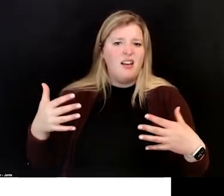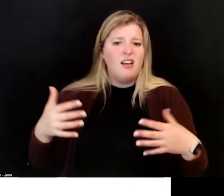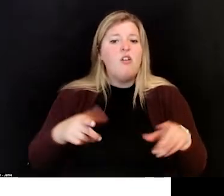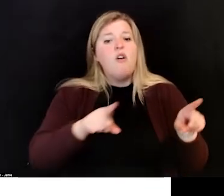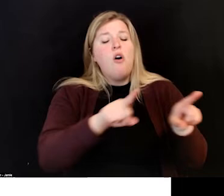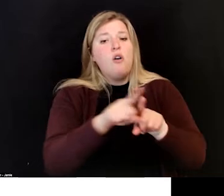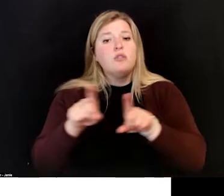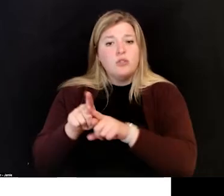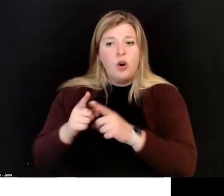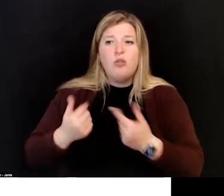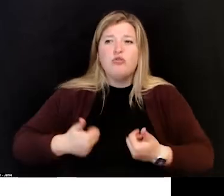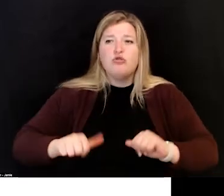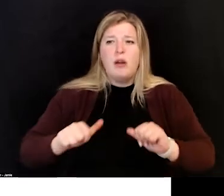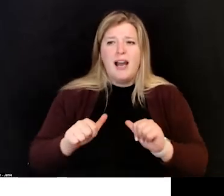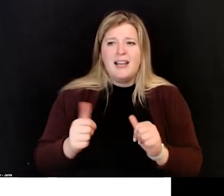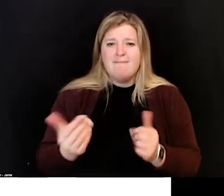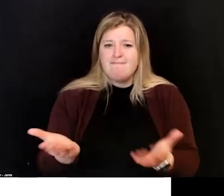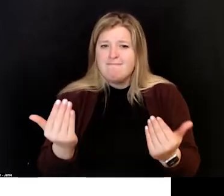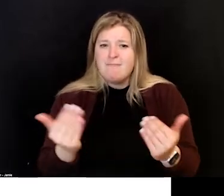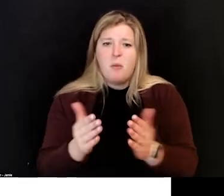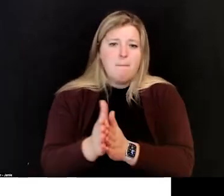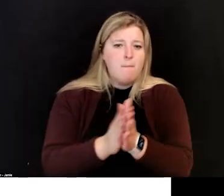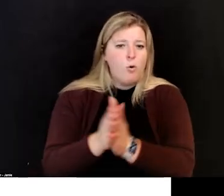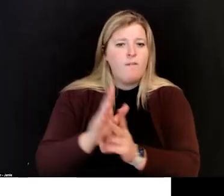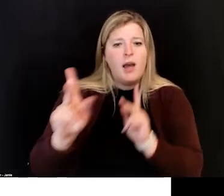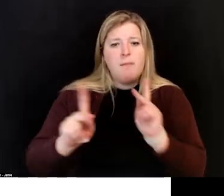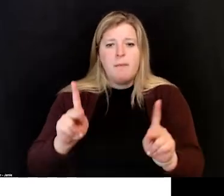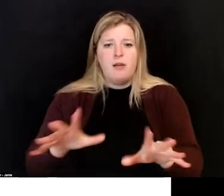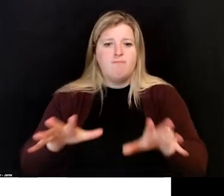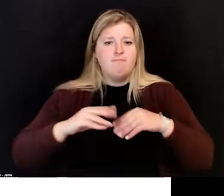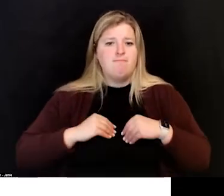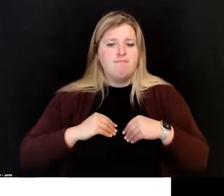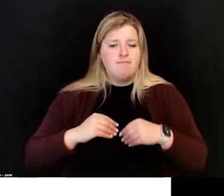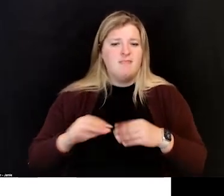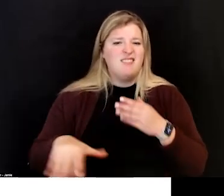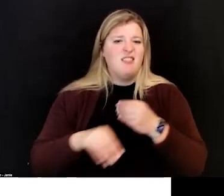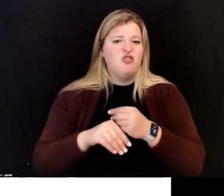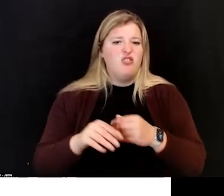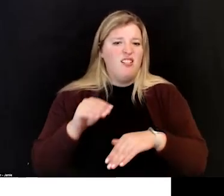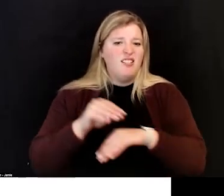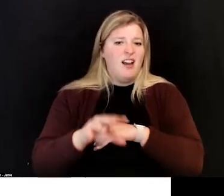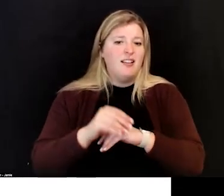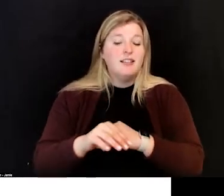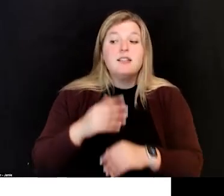to pick up some of the additional guidance. Some of the things I read were AAA requirements.